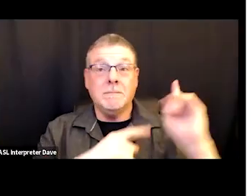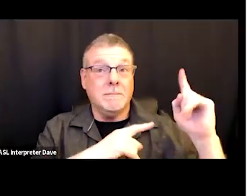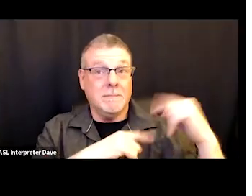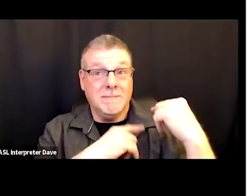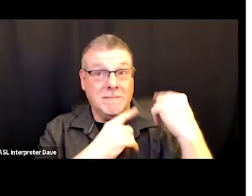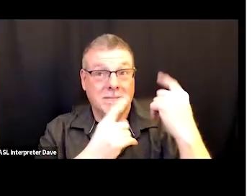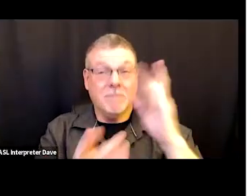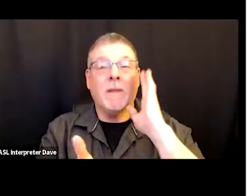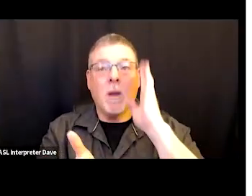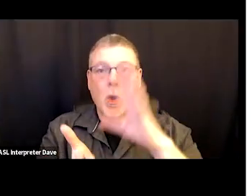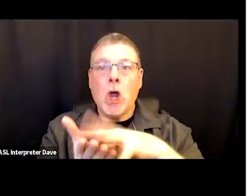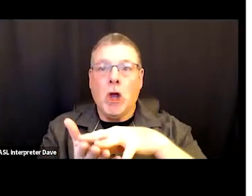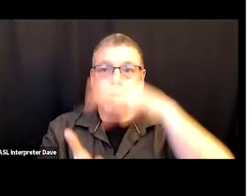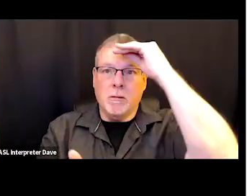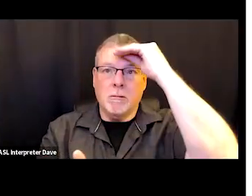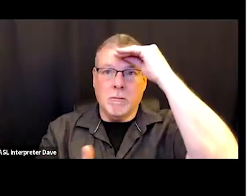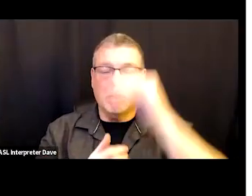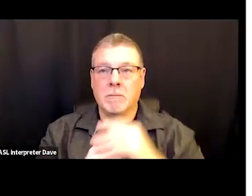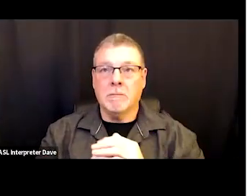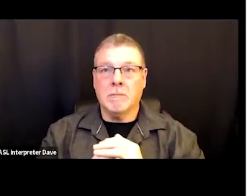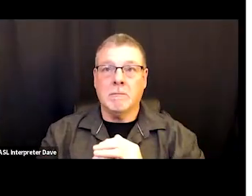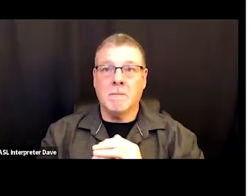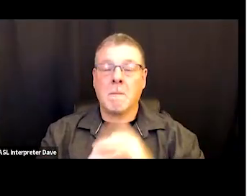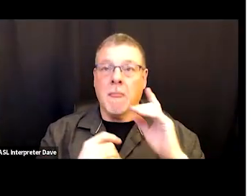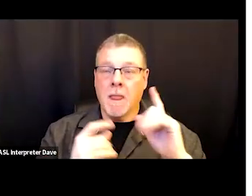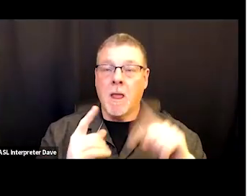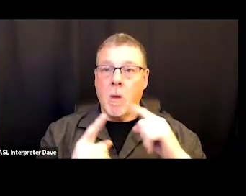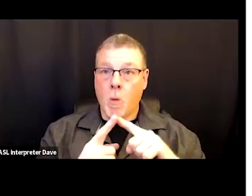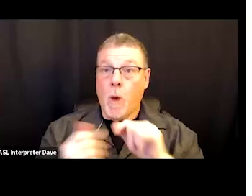will learn, once they address their pain,